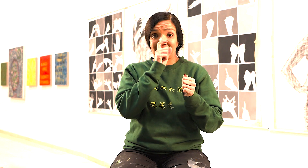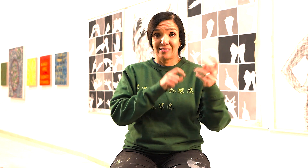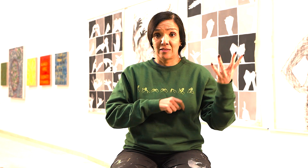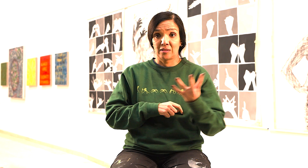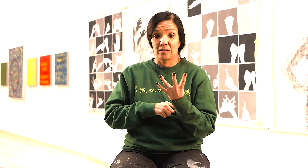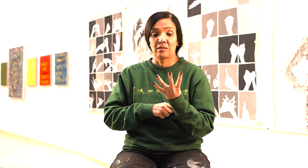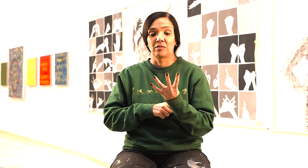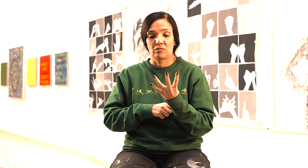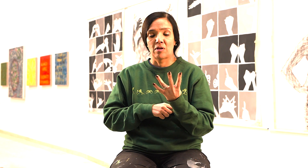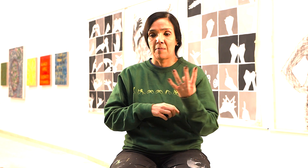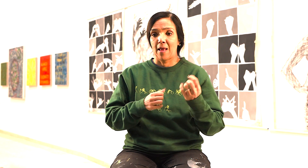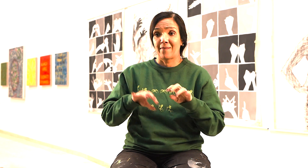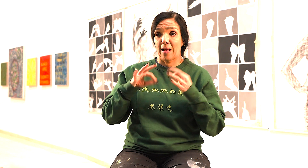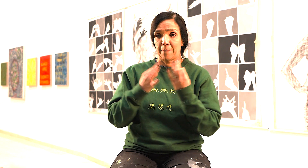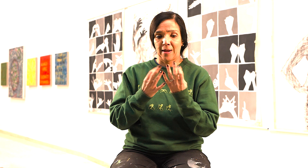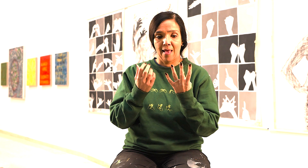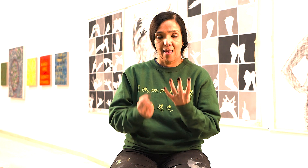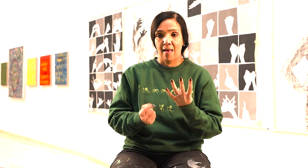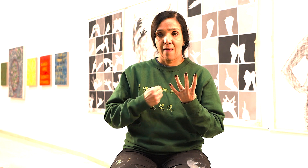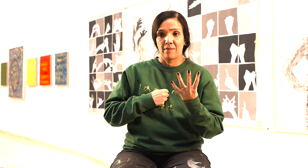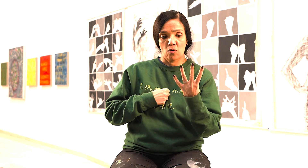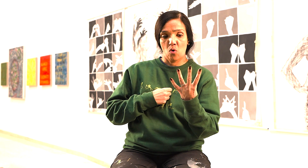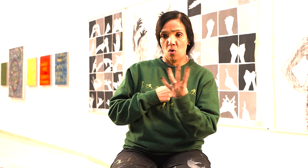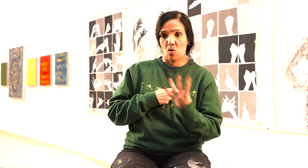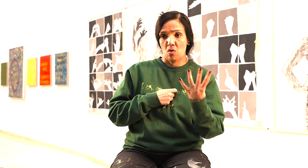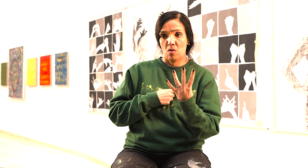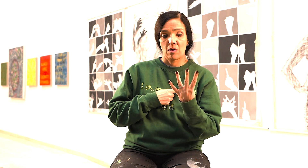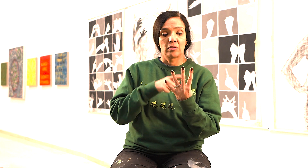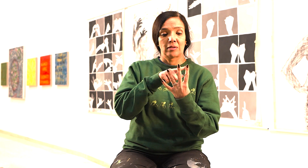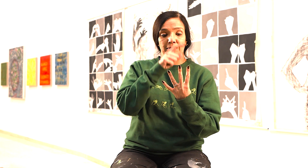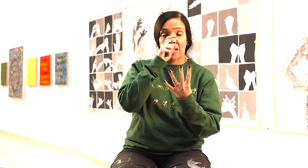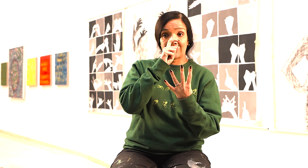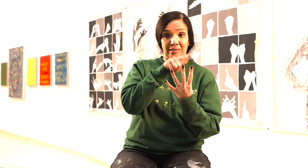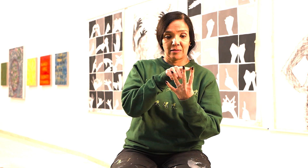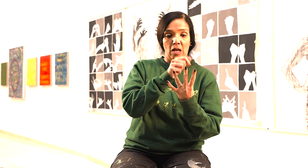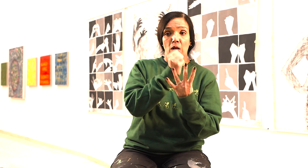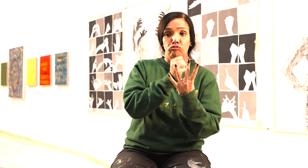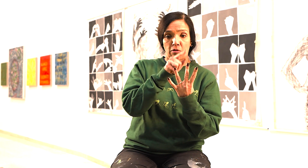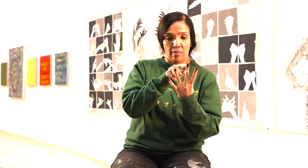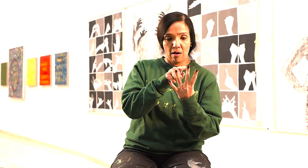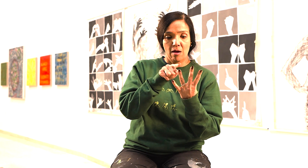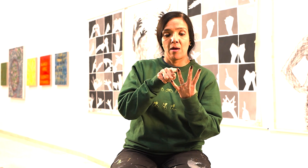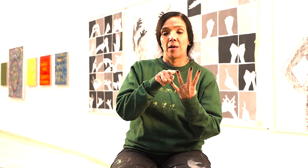So, I have brothers and sisters. In my family, there are 4 children: my sister, a brother,